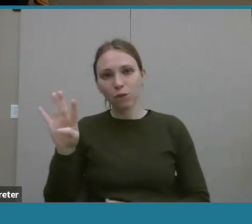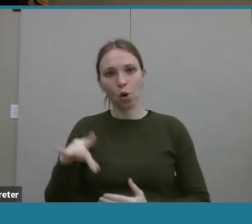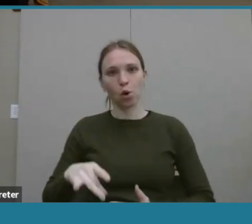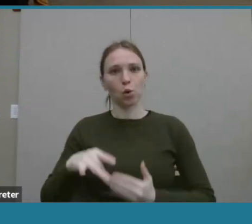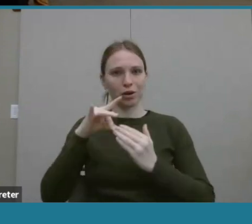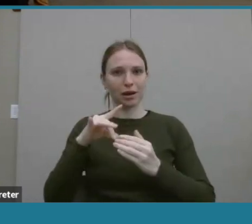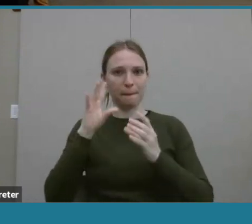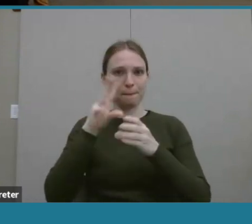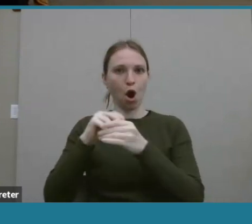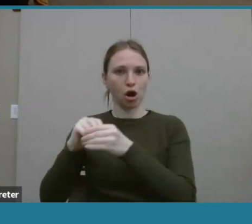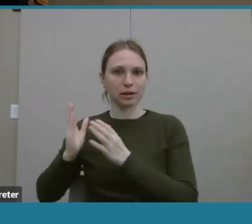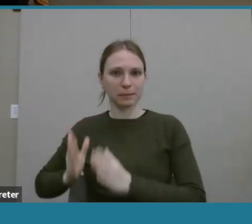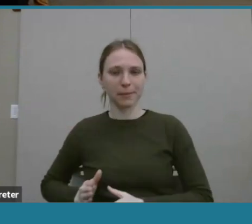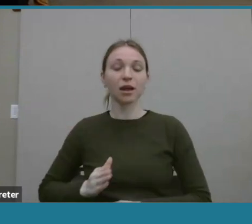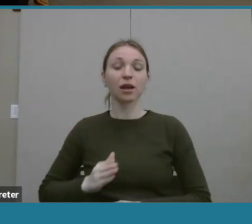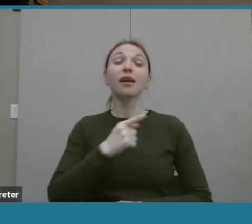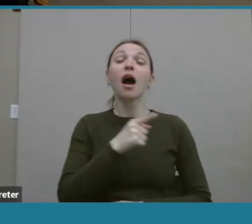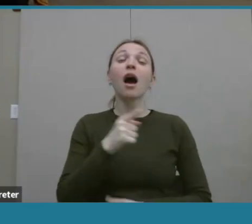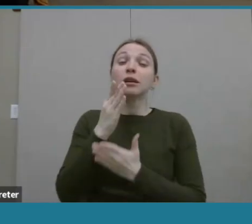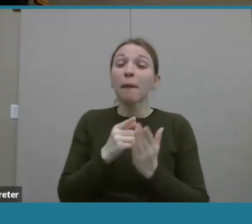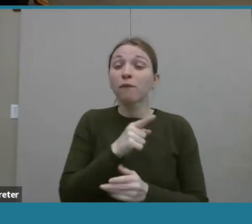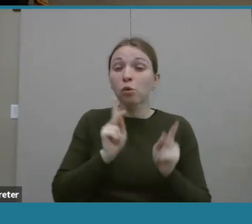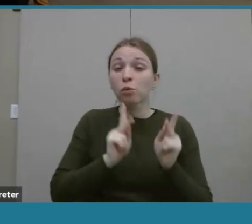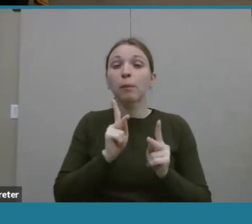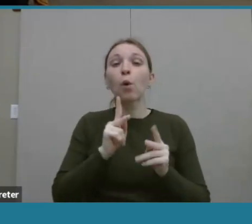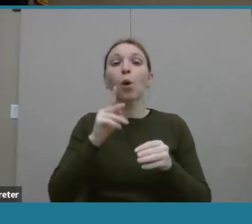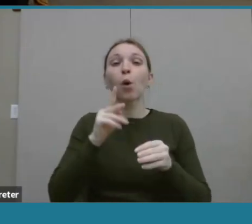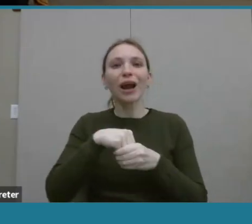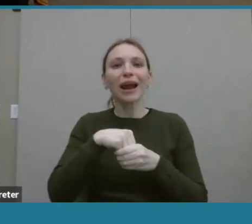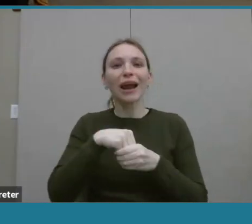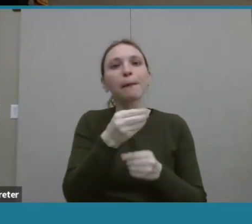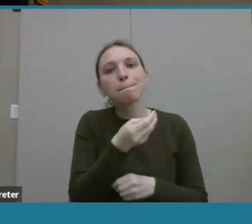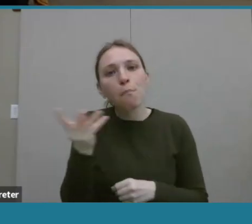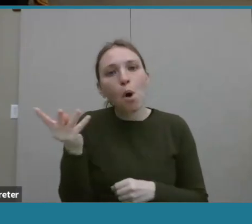Some folks were in multiple focus groups or input sessions, decided to come to more.